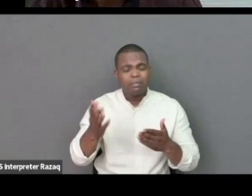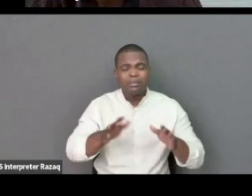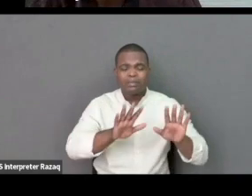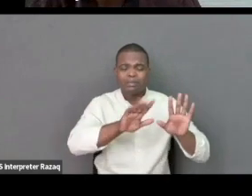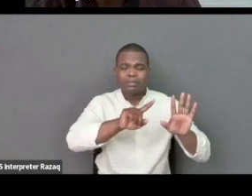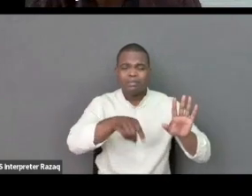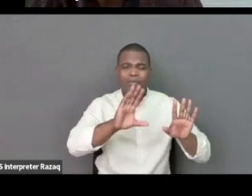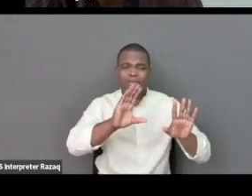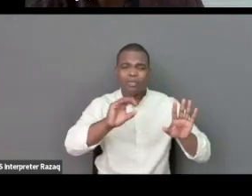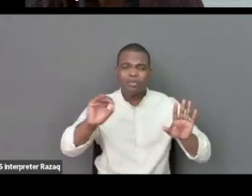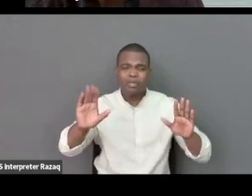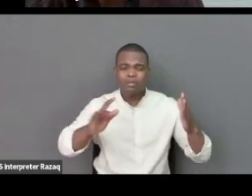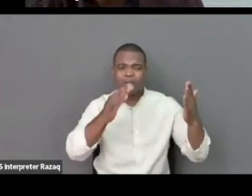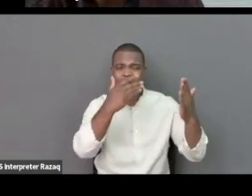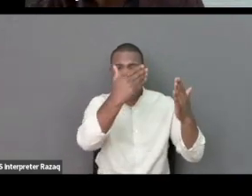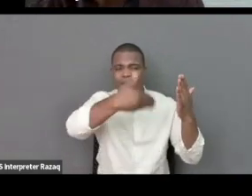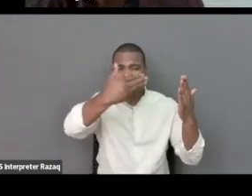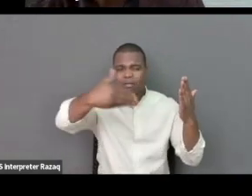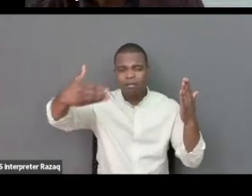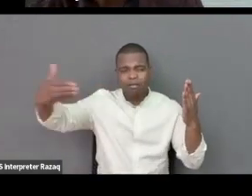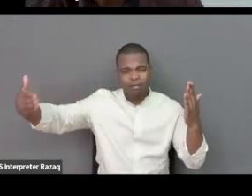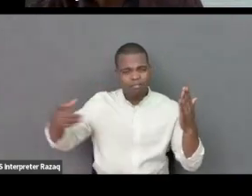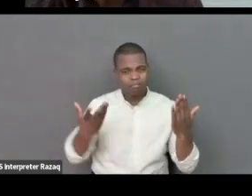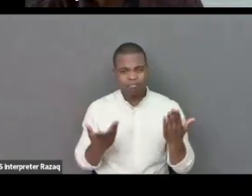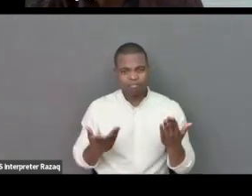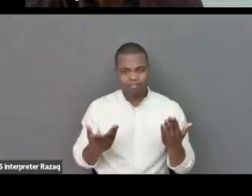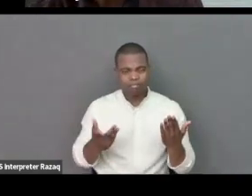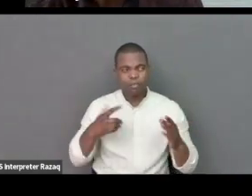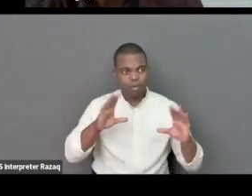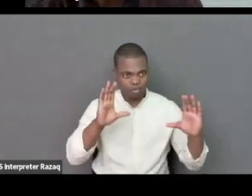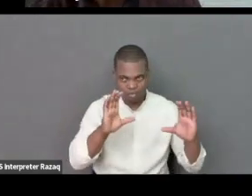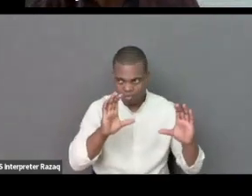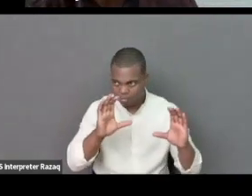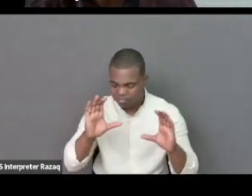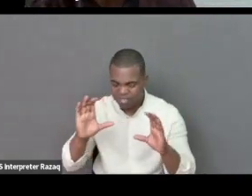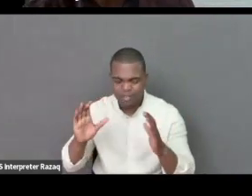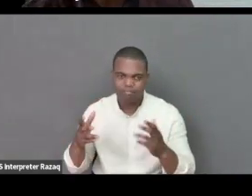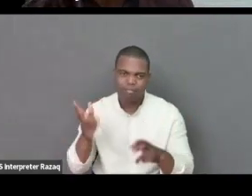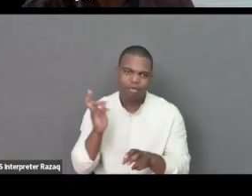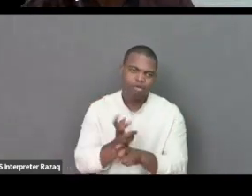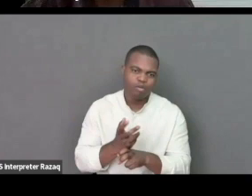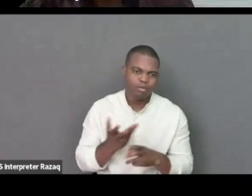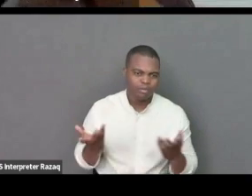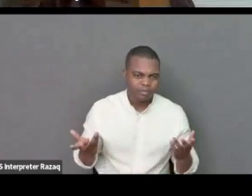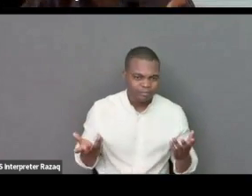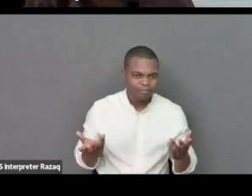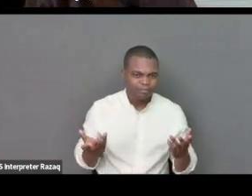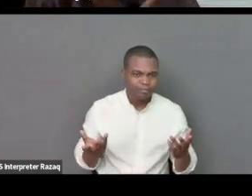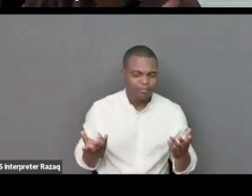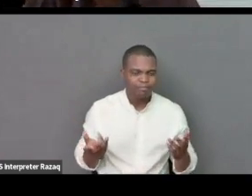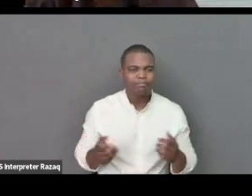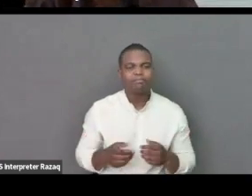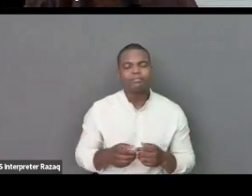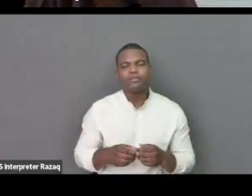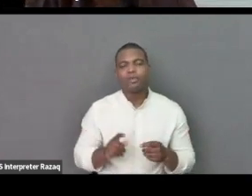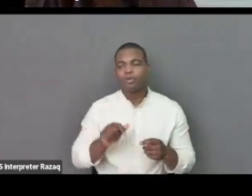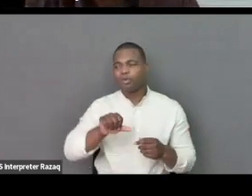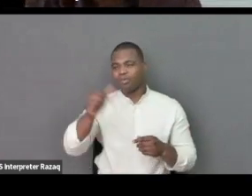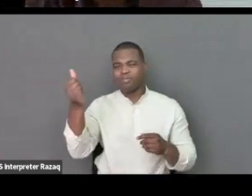it. So, it could deteriorate even a very accessible website. So, that's when feedback comes in. Users